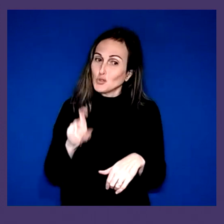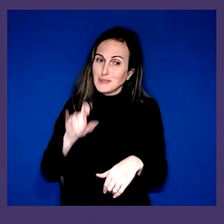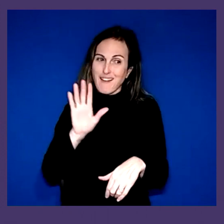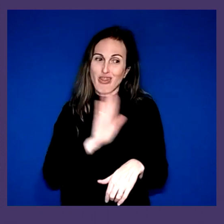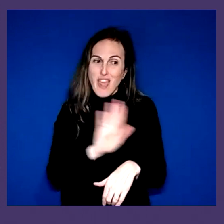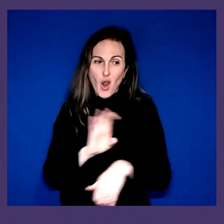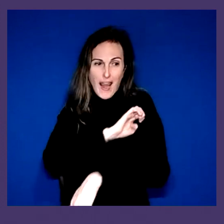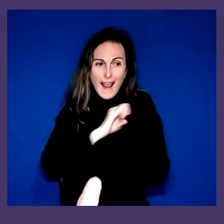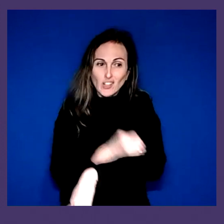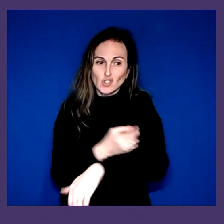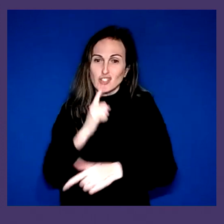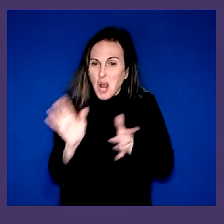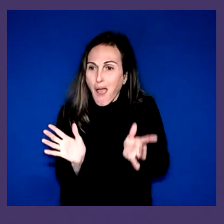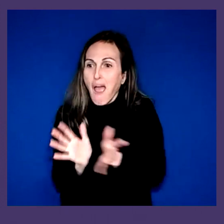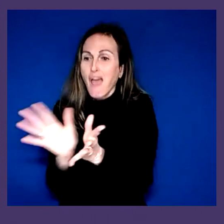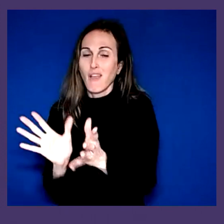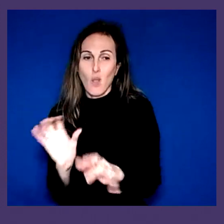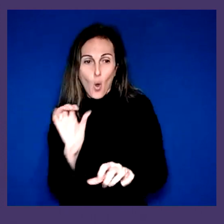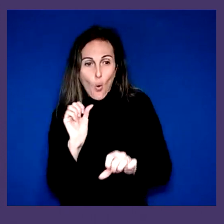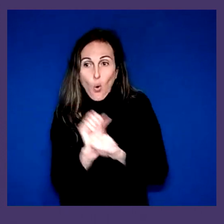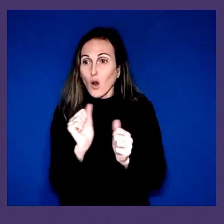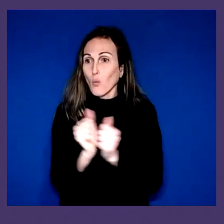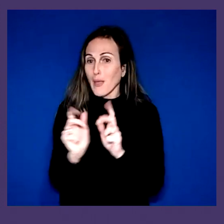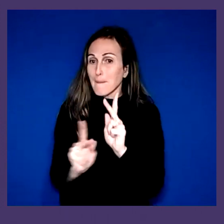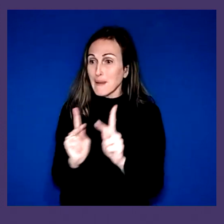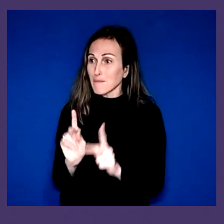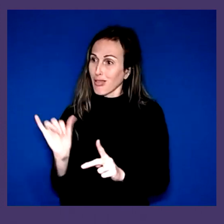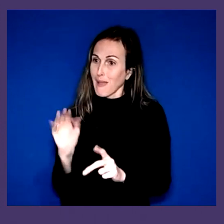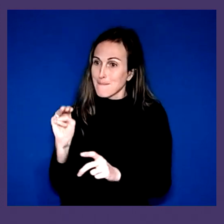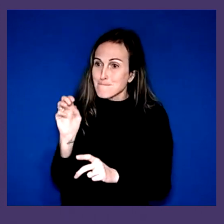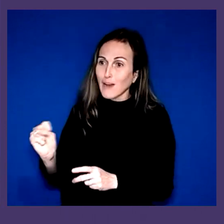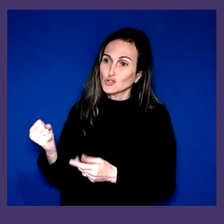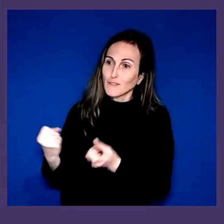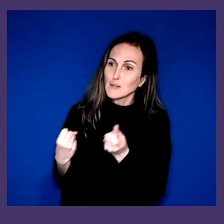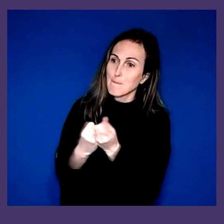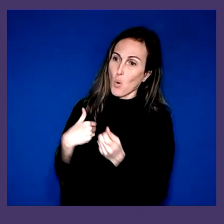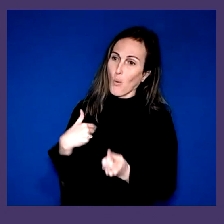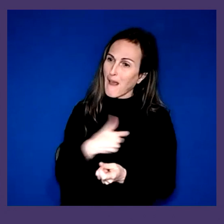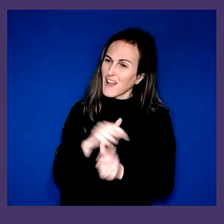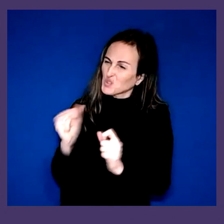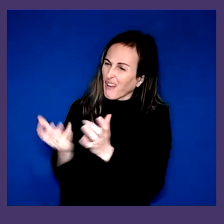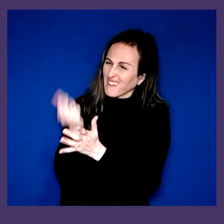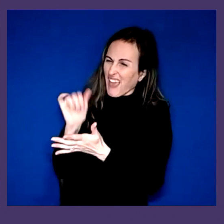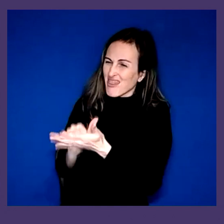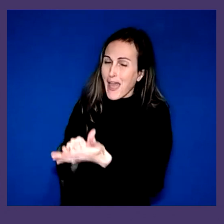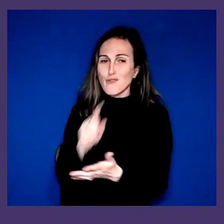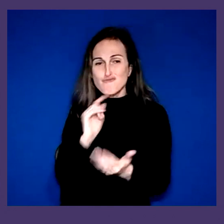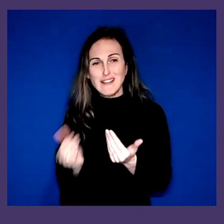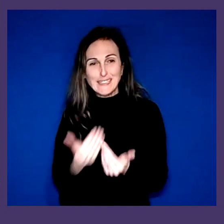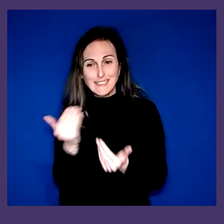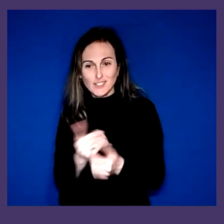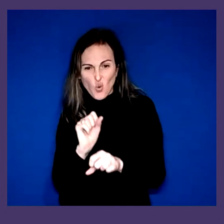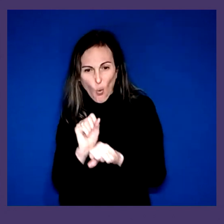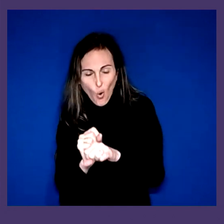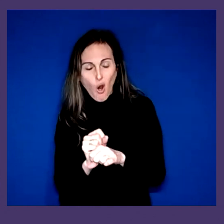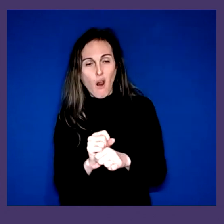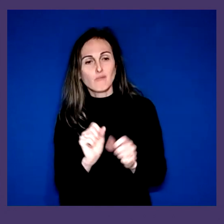And so, working with people like Microsoft, we get that. It's really easy to work with organizations that have the right culture,